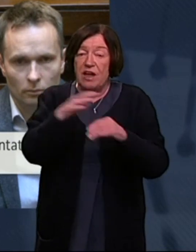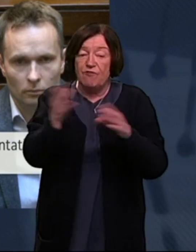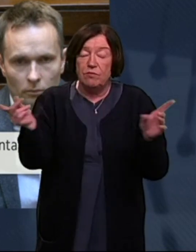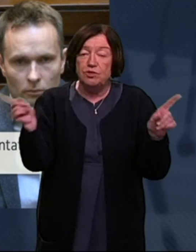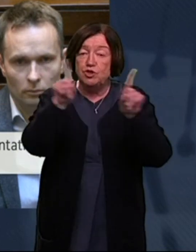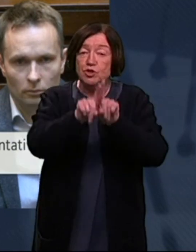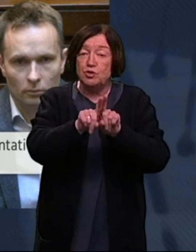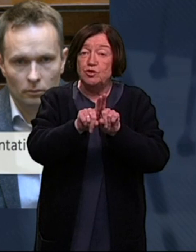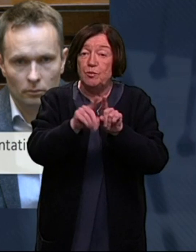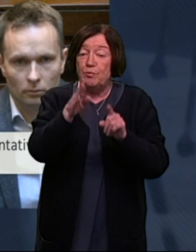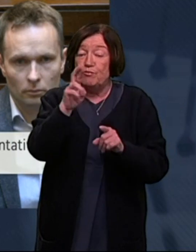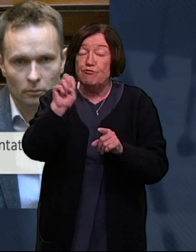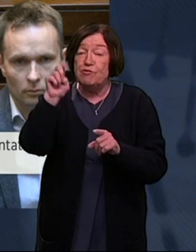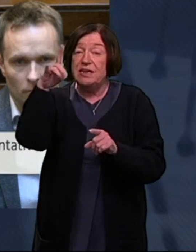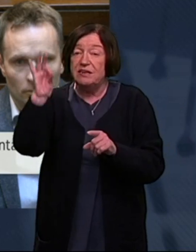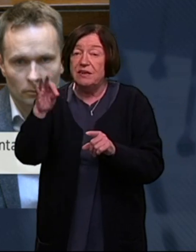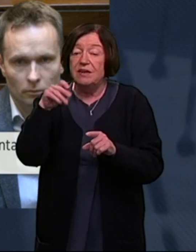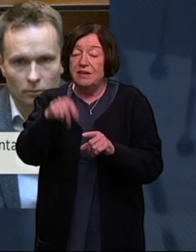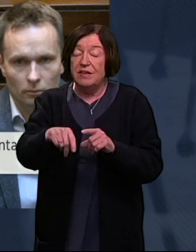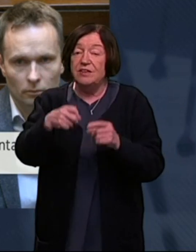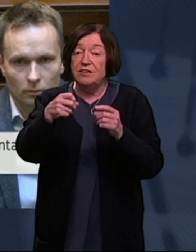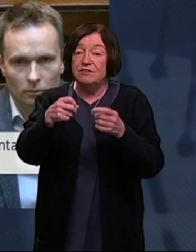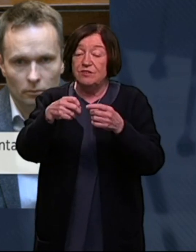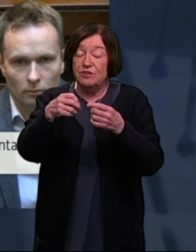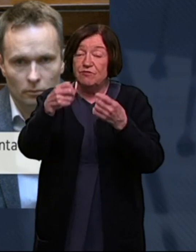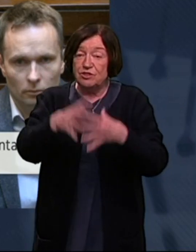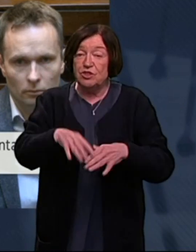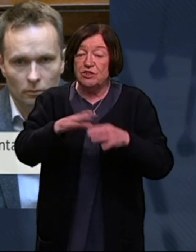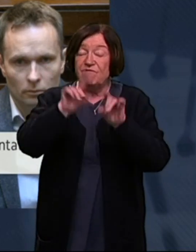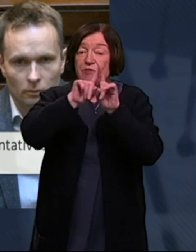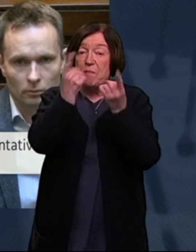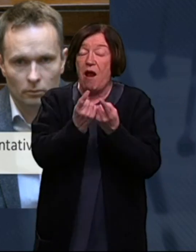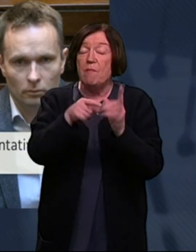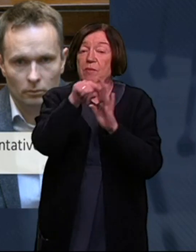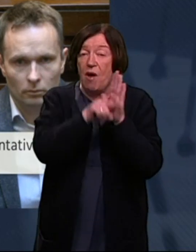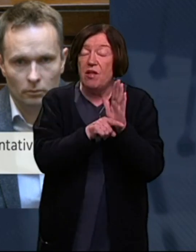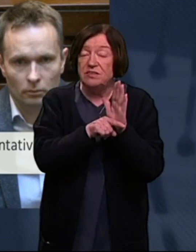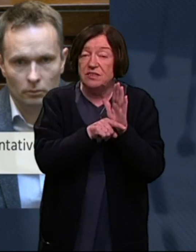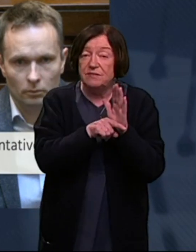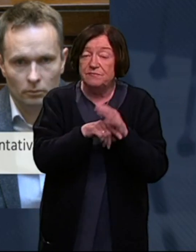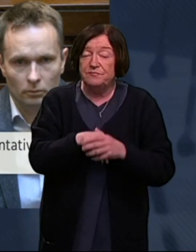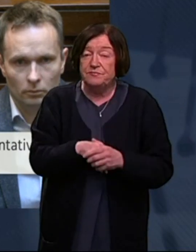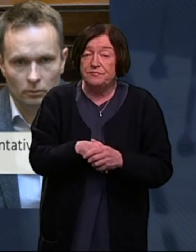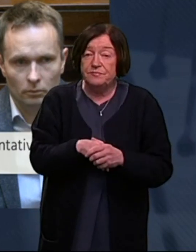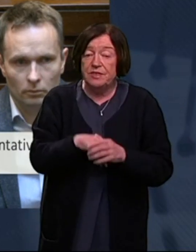It is a direct result of Department policy.